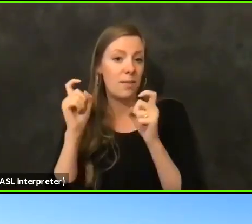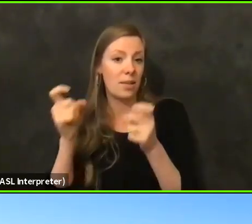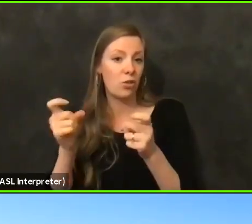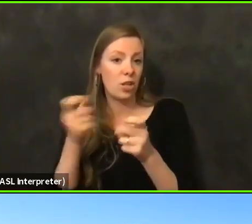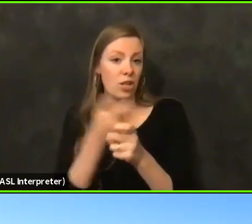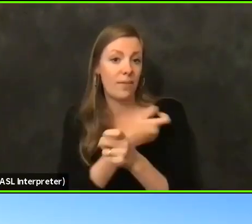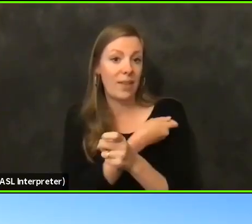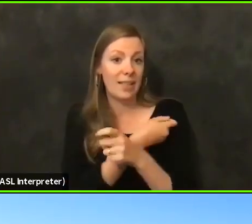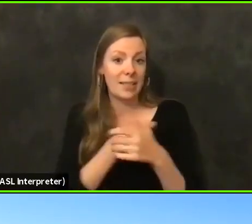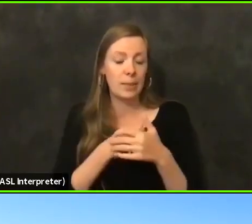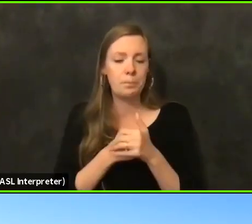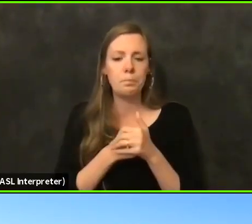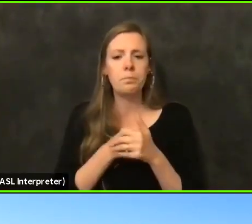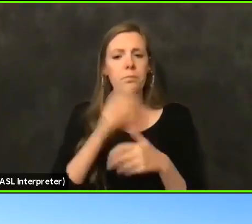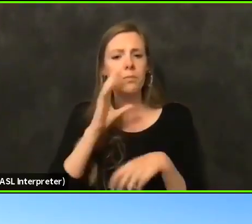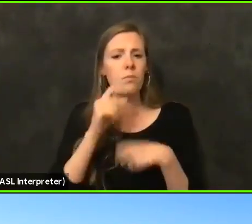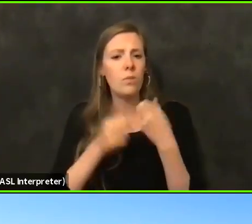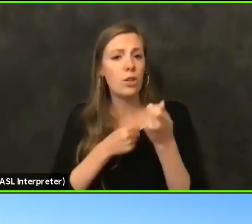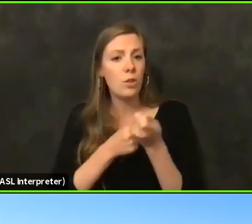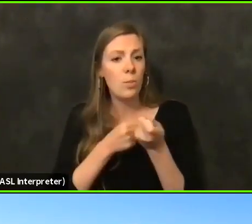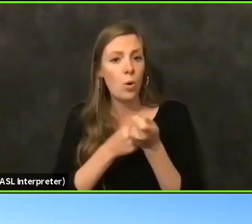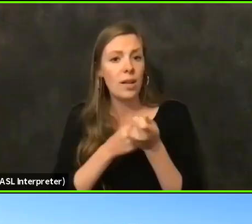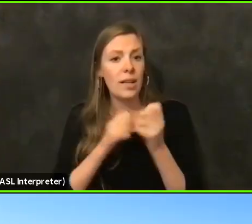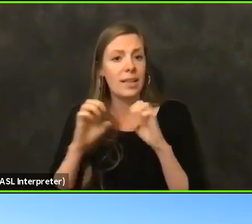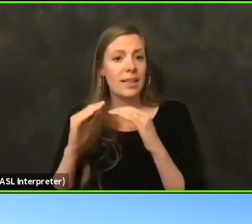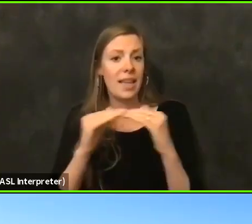we're going to be supporting our the equity framework by ensuring that we have